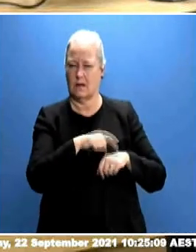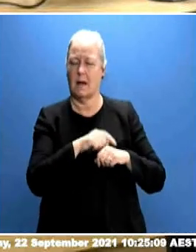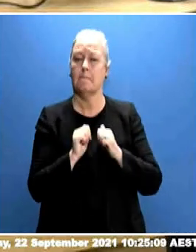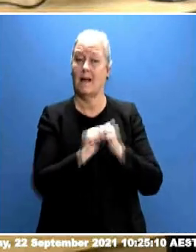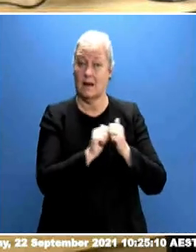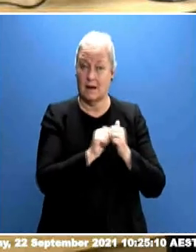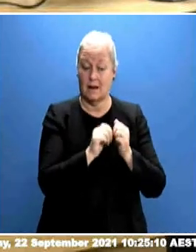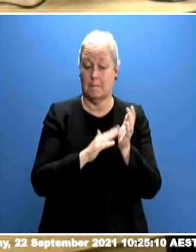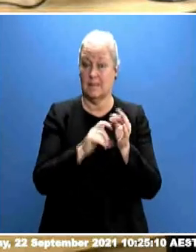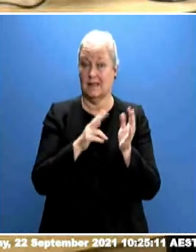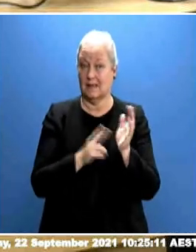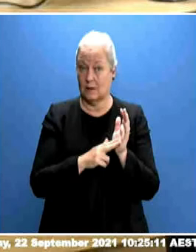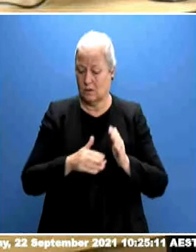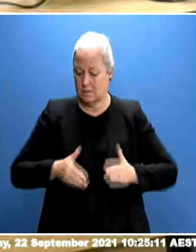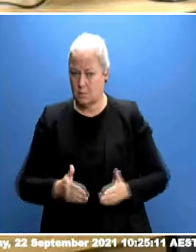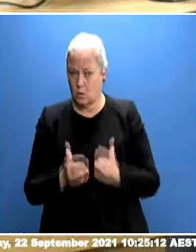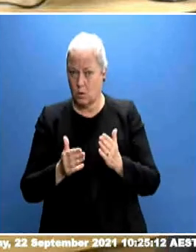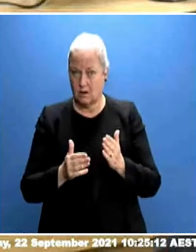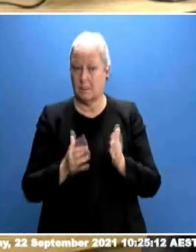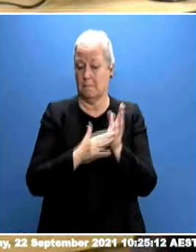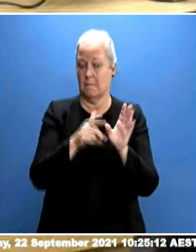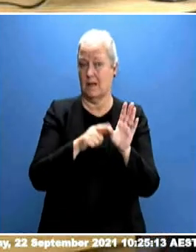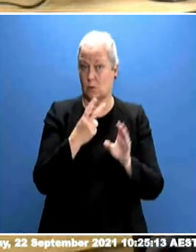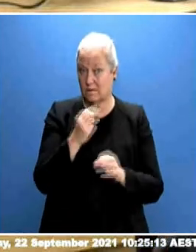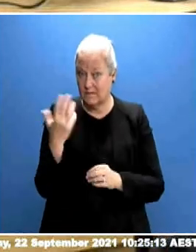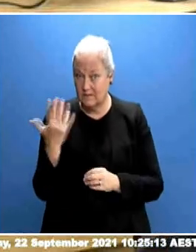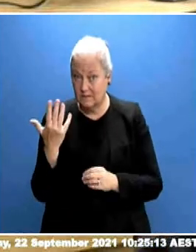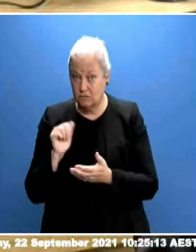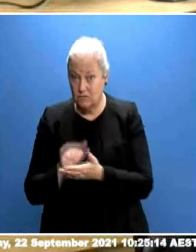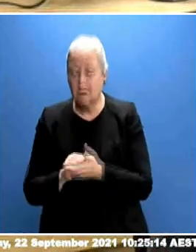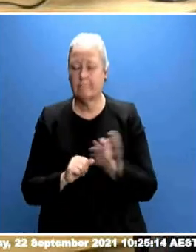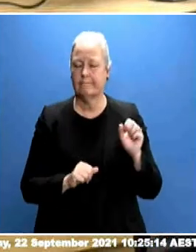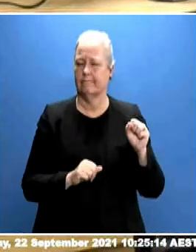Megan was born in May 2015? Yes, at the Gold Coast Hospital.